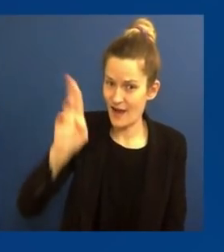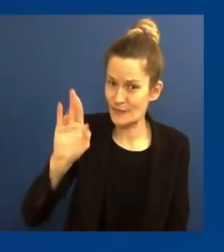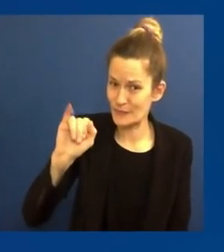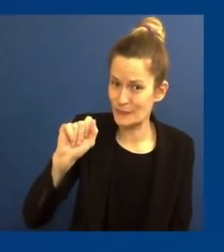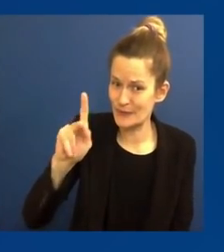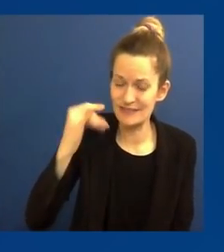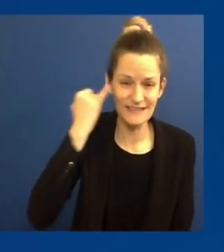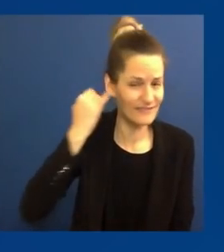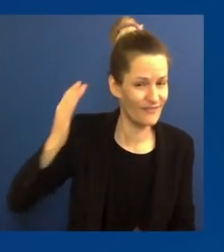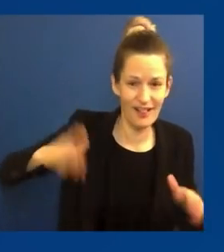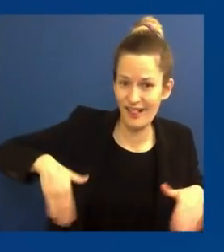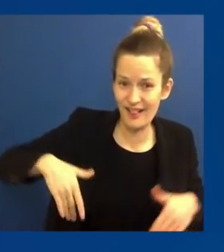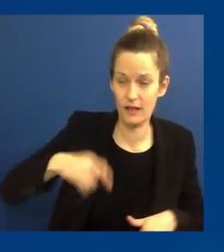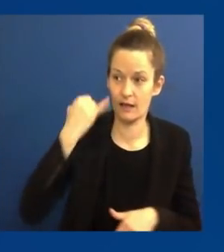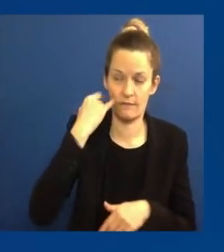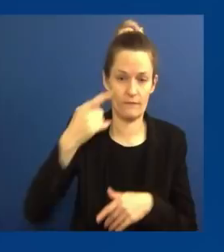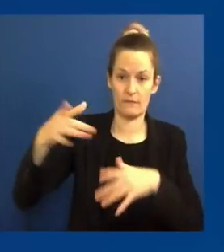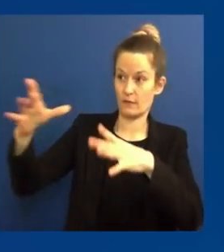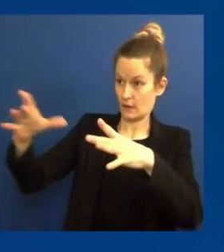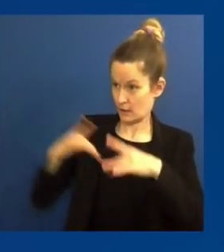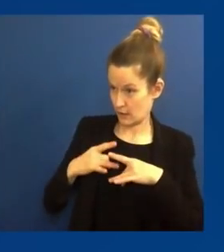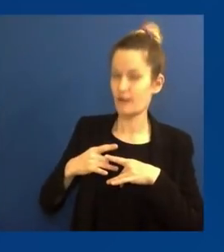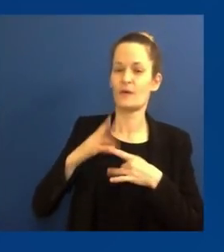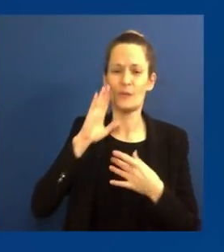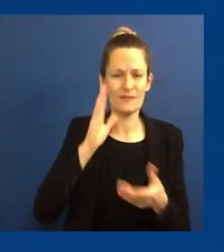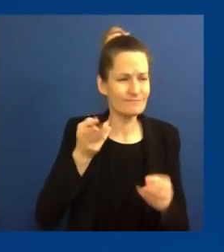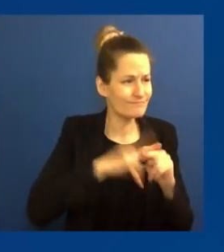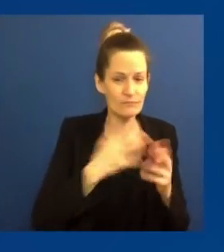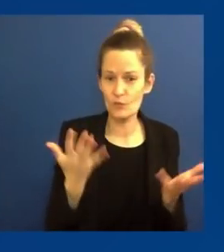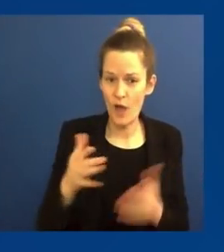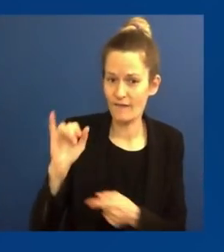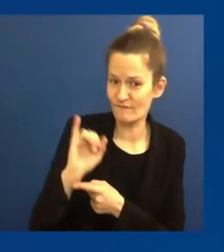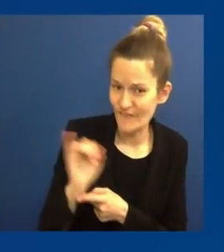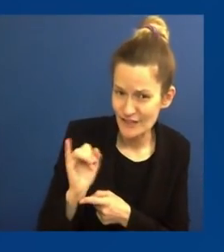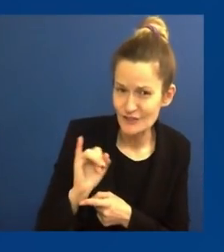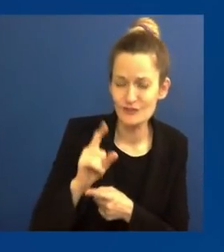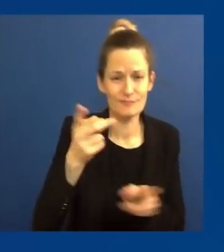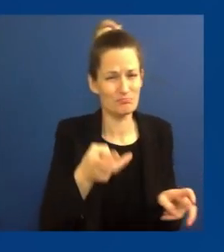Second, protection against infection and hospitalization with the Omicron variant